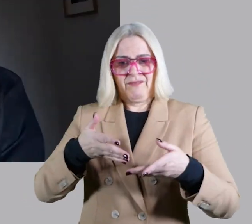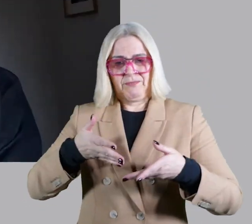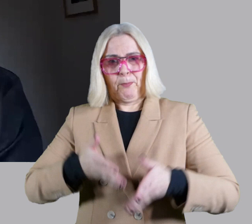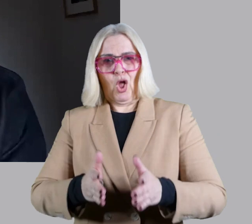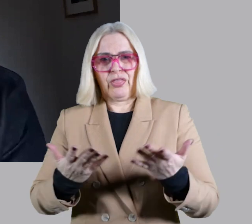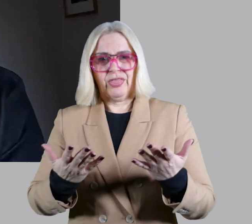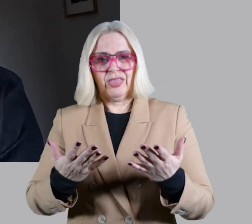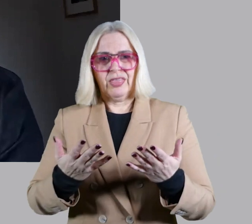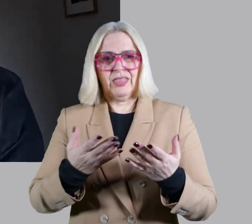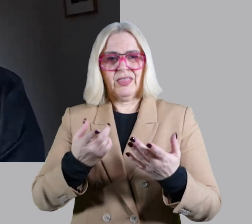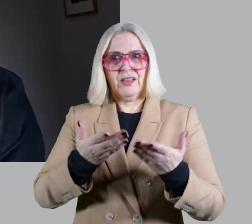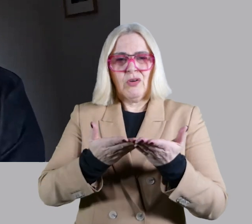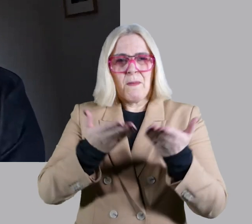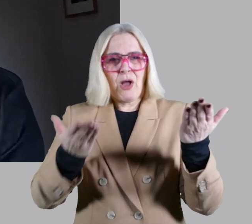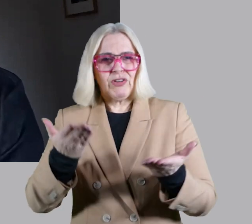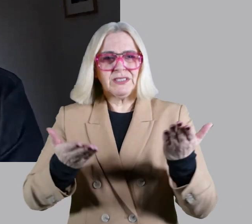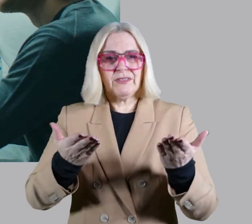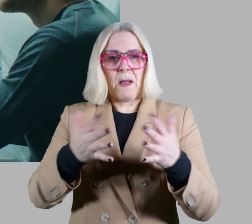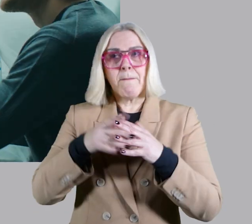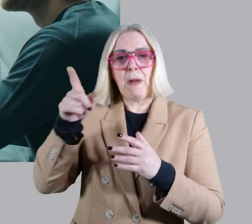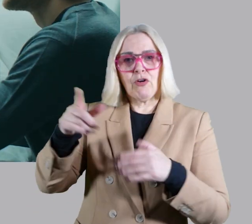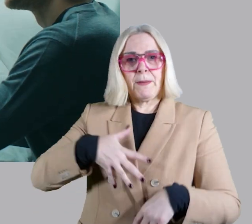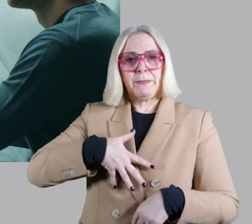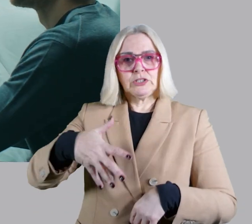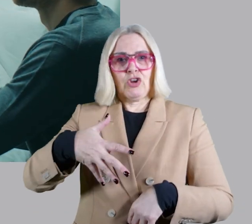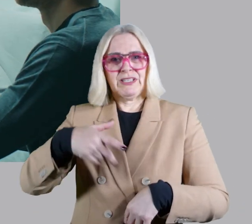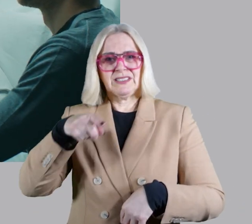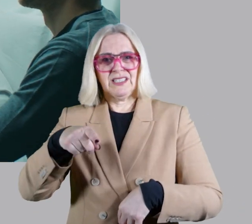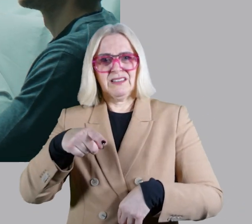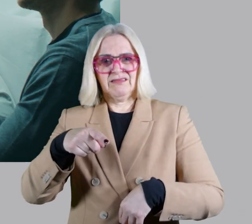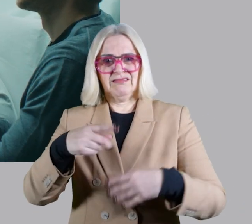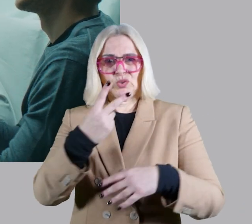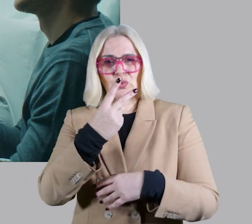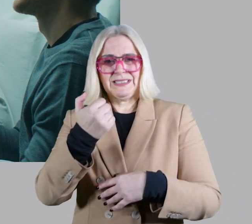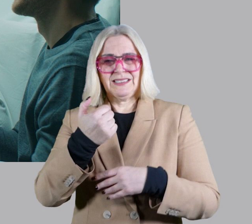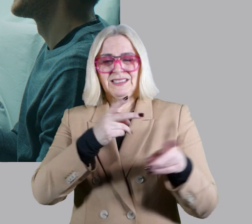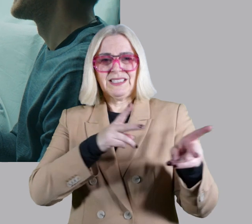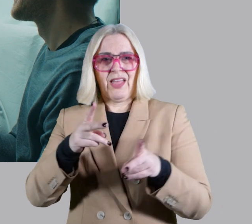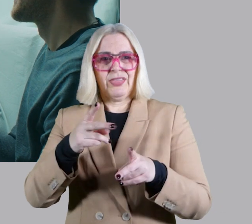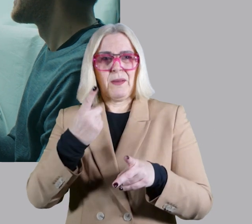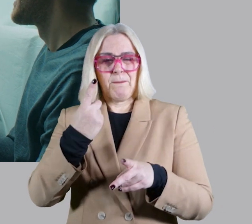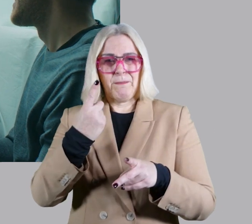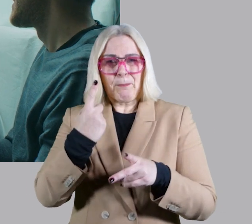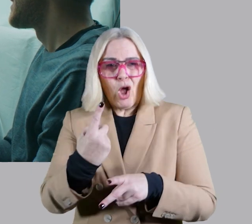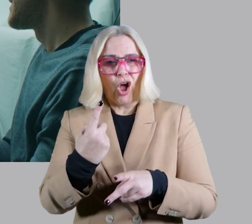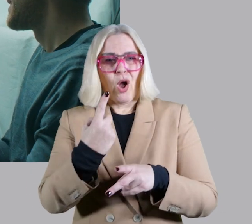in the US, the maternal mortality rate is 26 deaths per 100,000 live births.